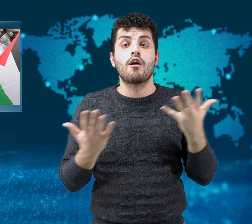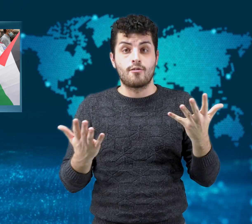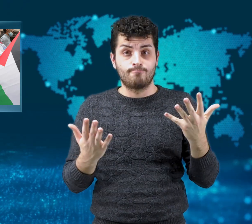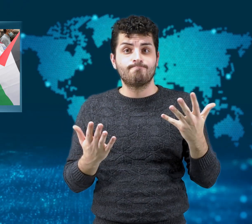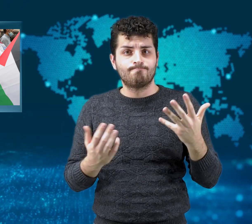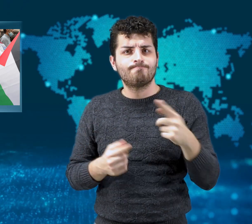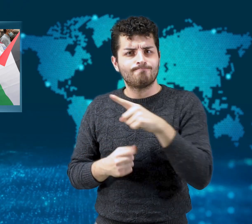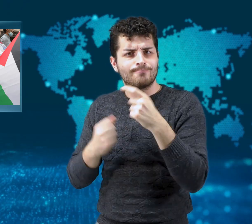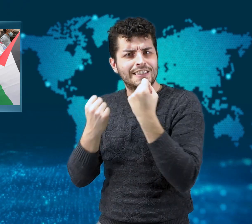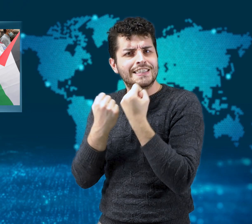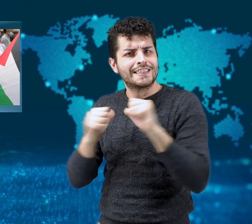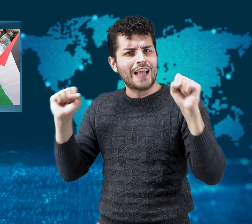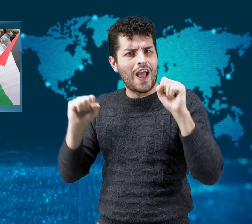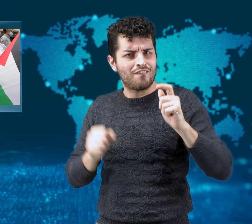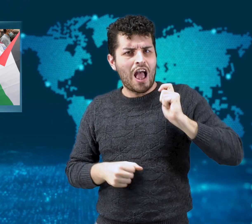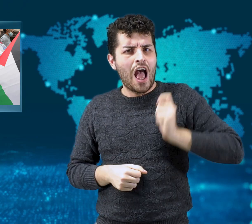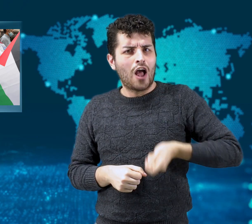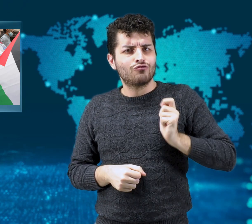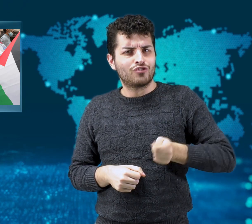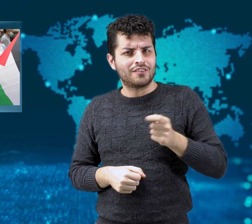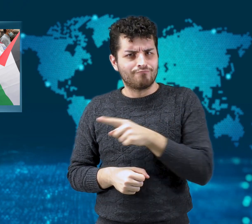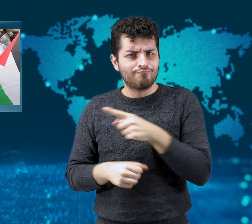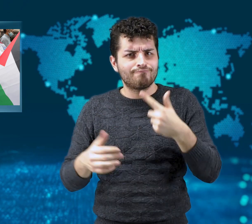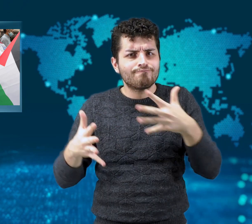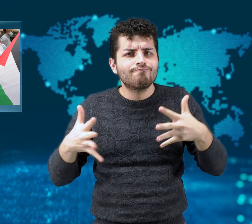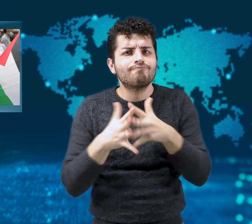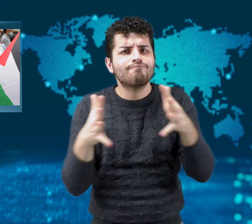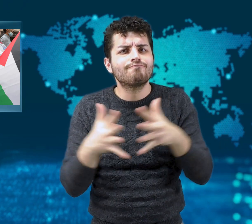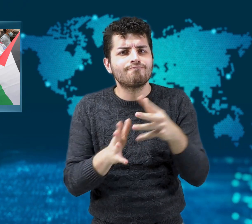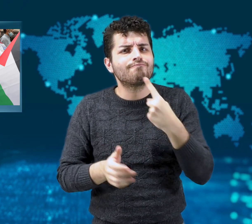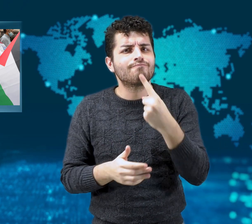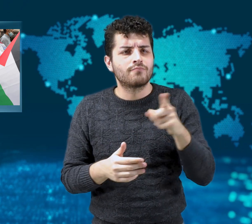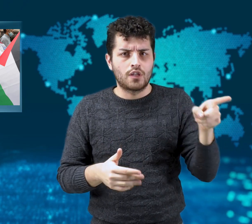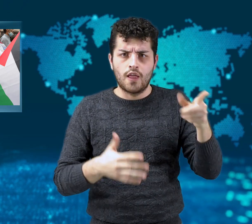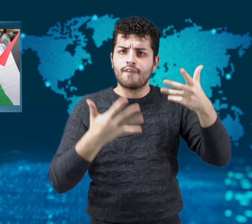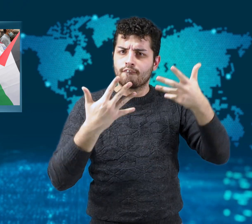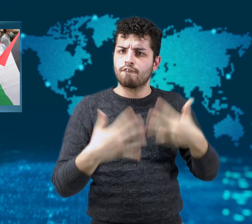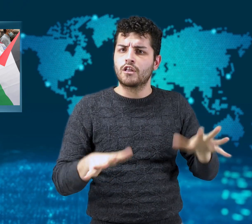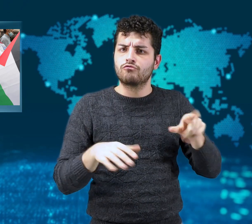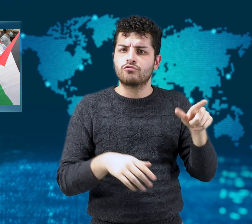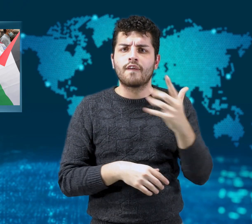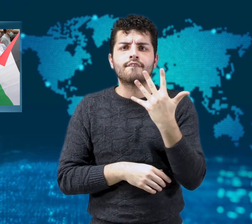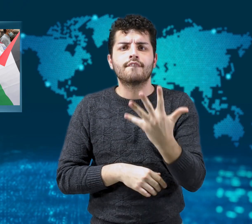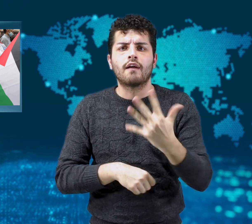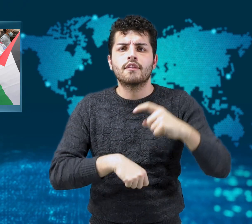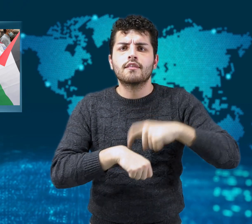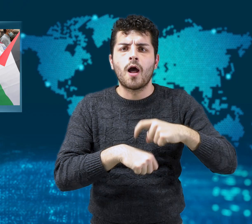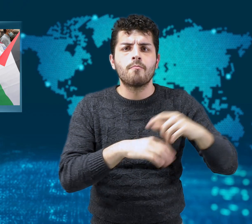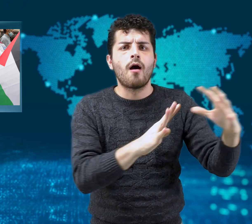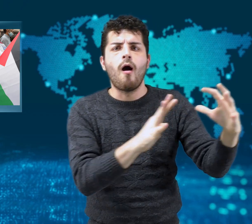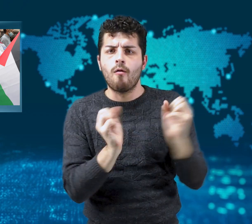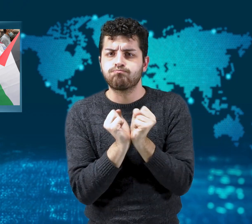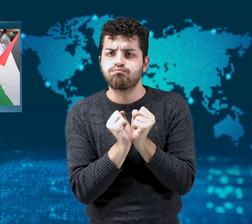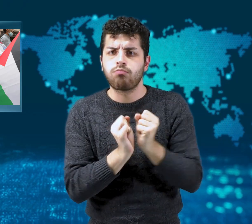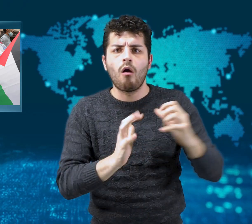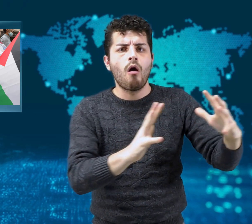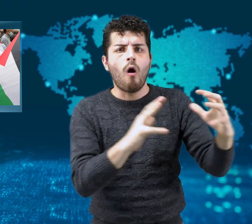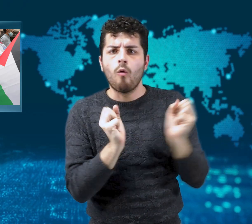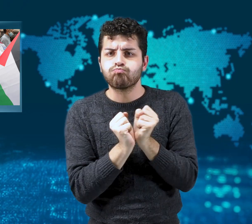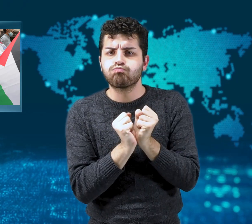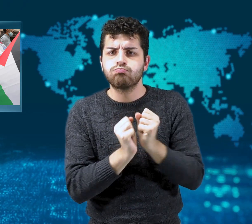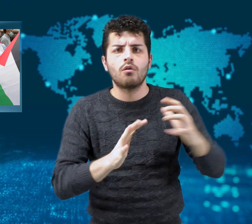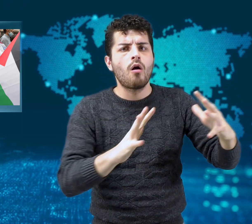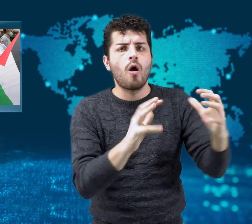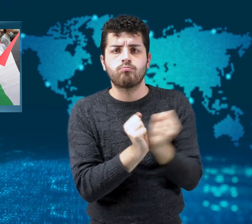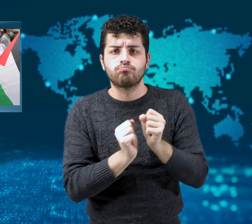he had already been arrested five times in the past for his